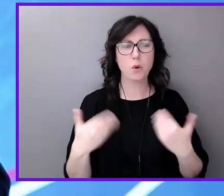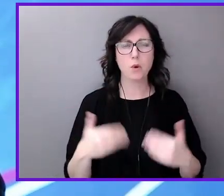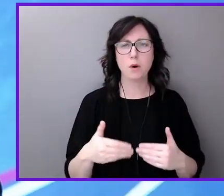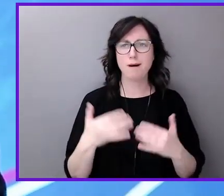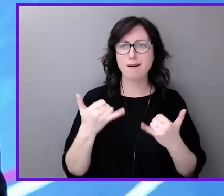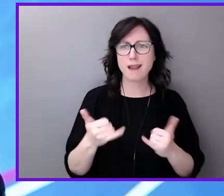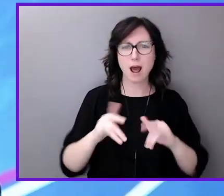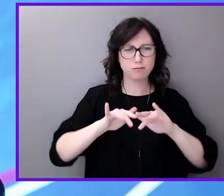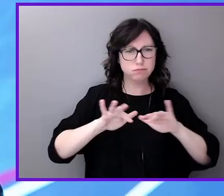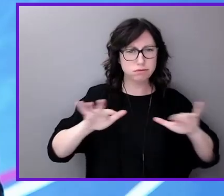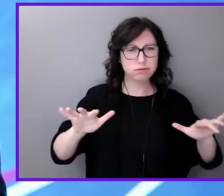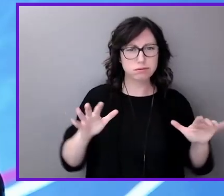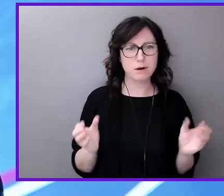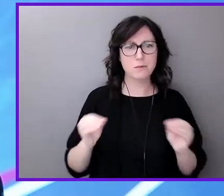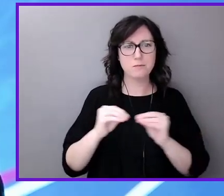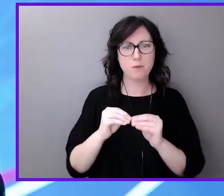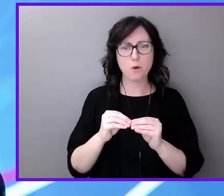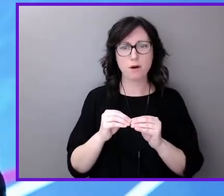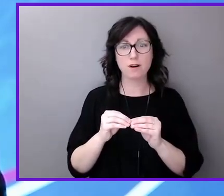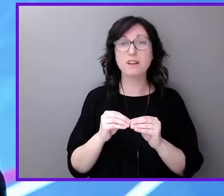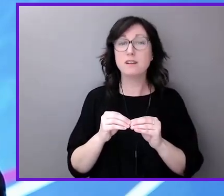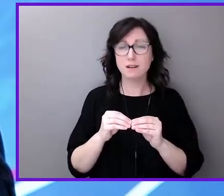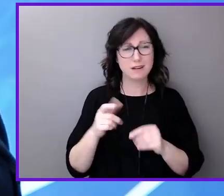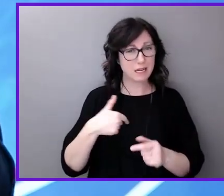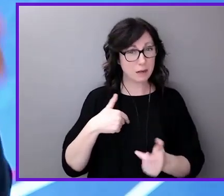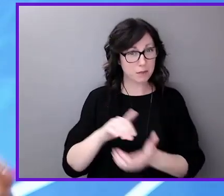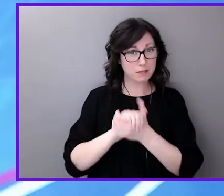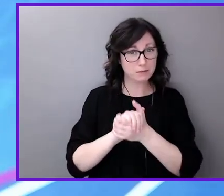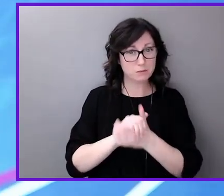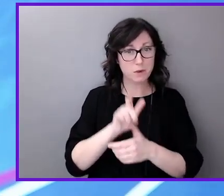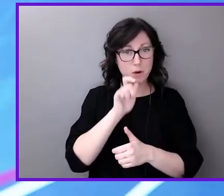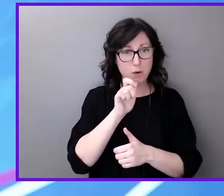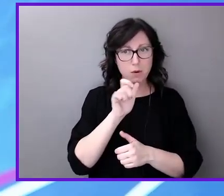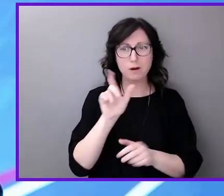and I need to congratulate the people who were already working at the Council